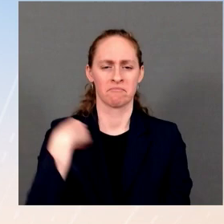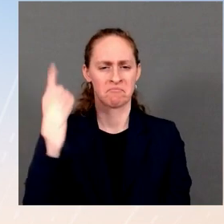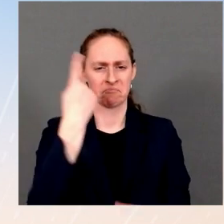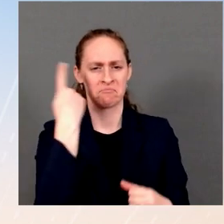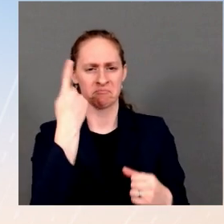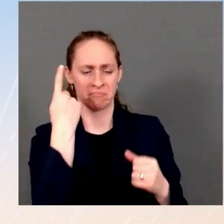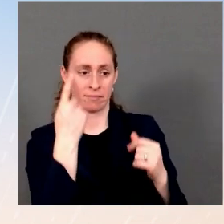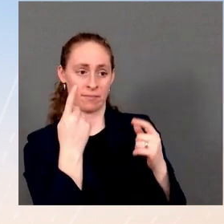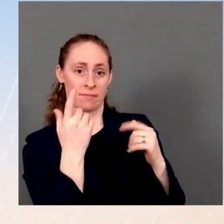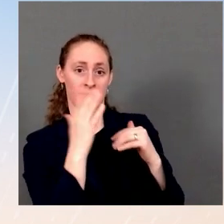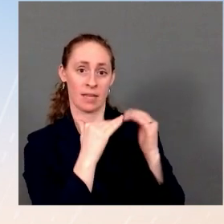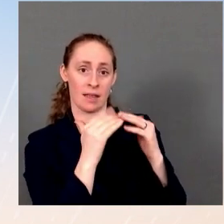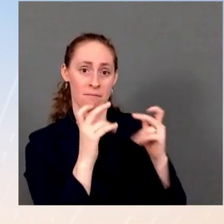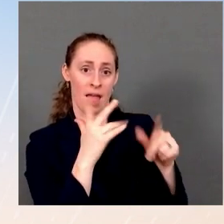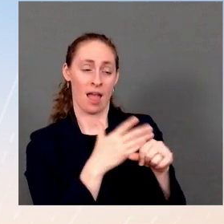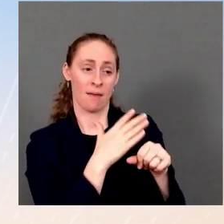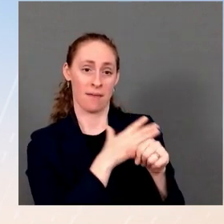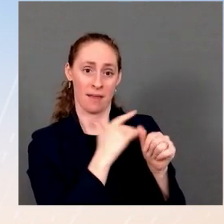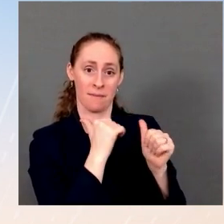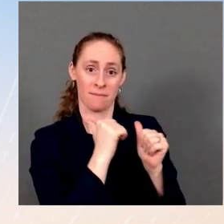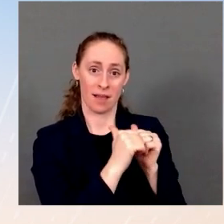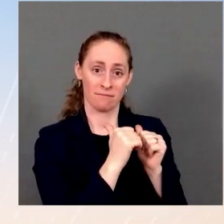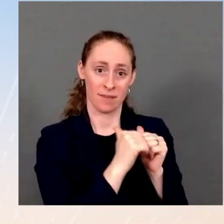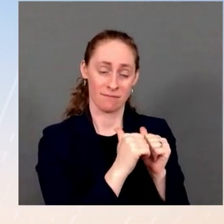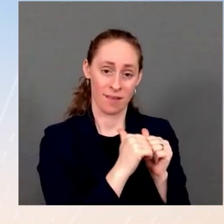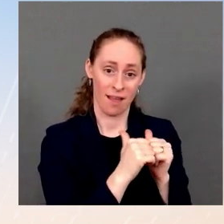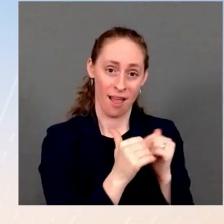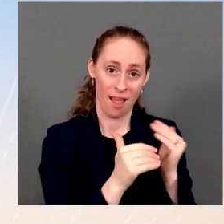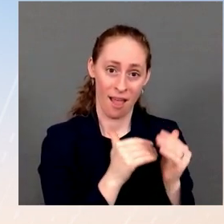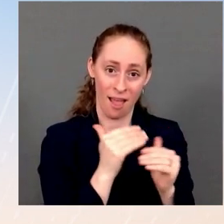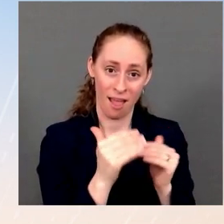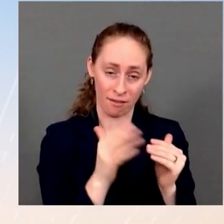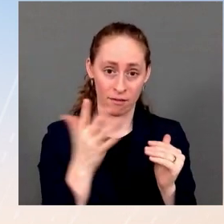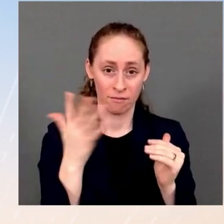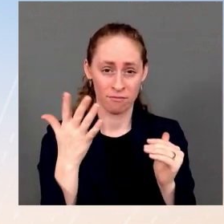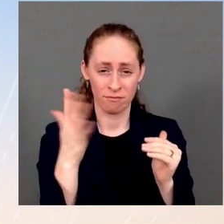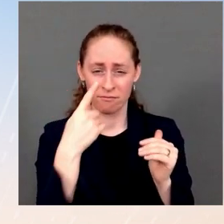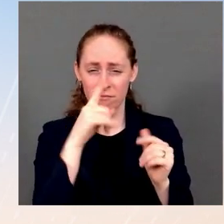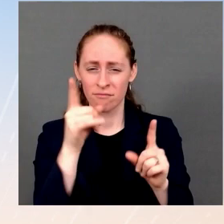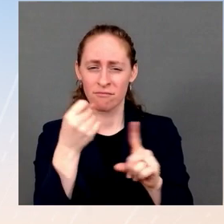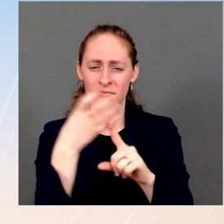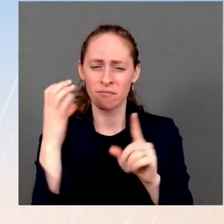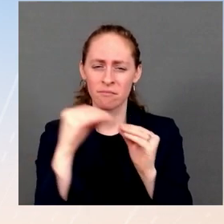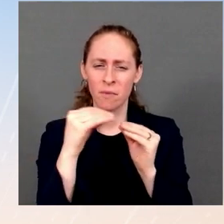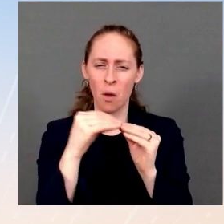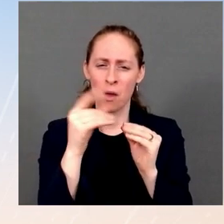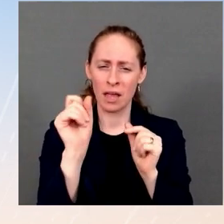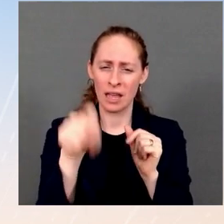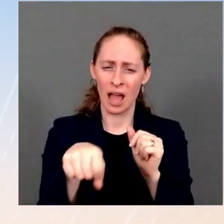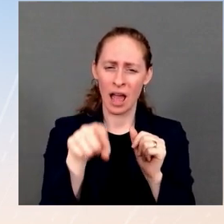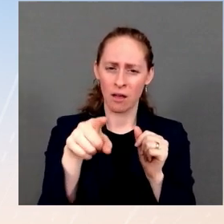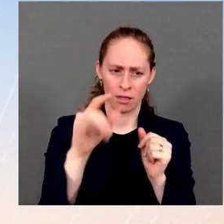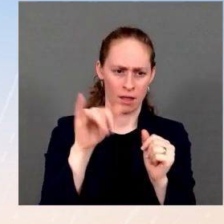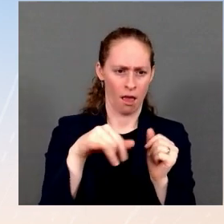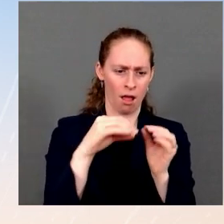So, this President and the congressional leadership team, working with two of the -- are working with two of the narrowest majorities possible --